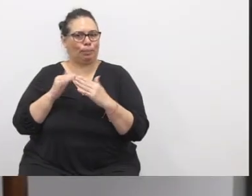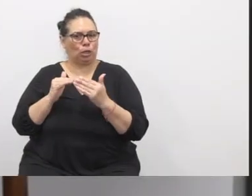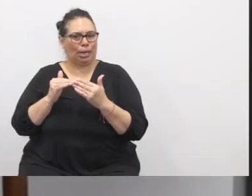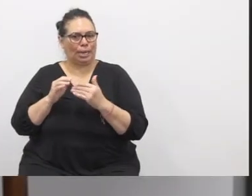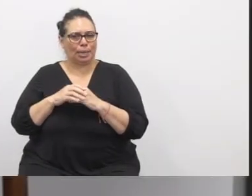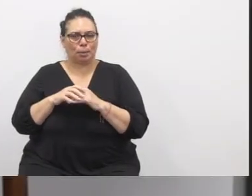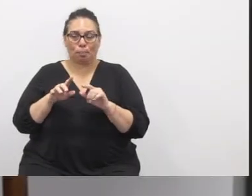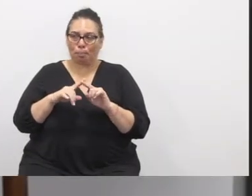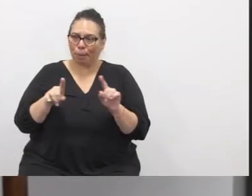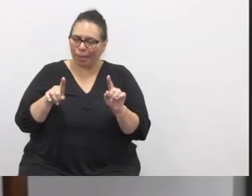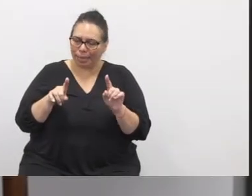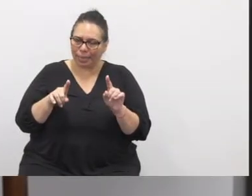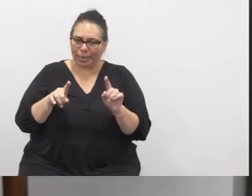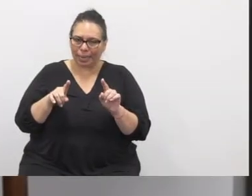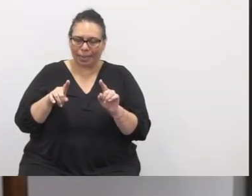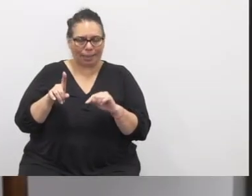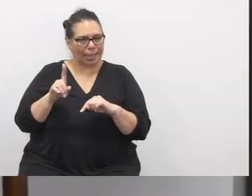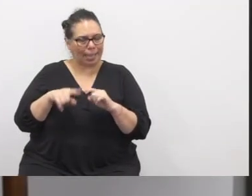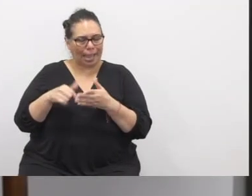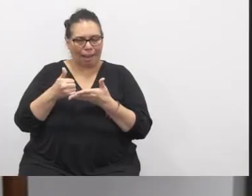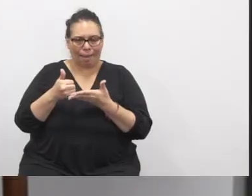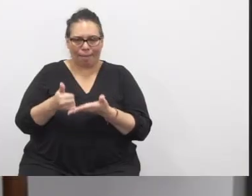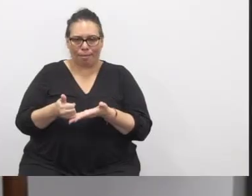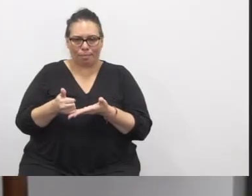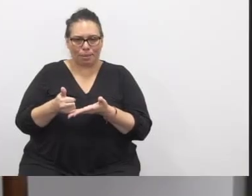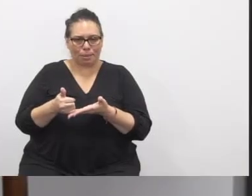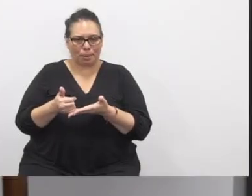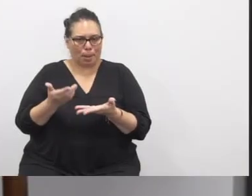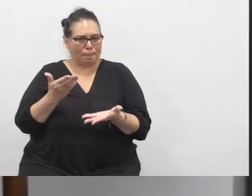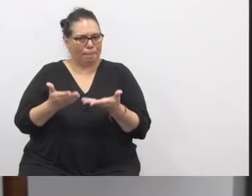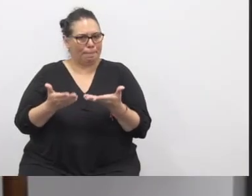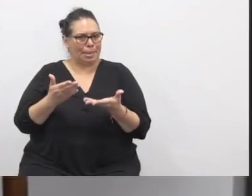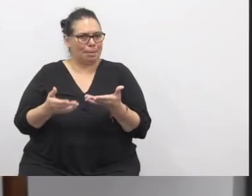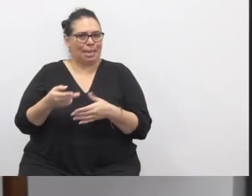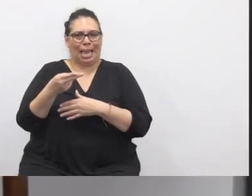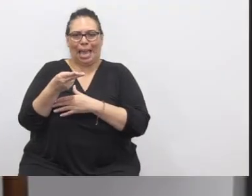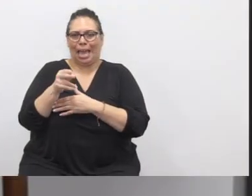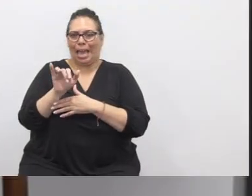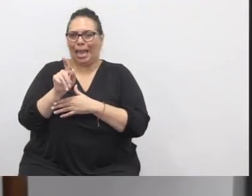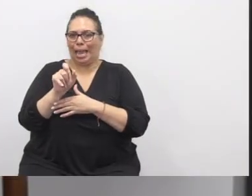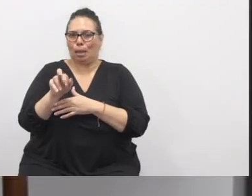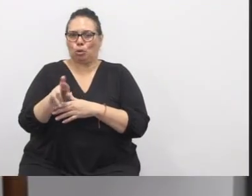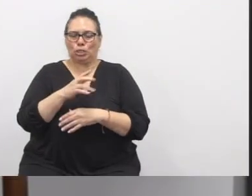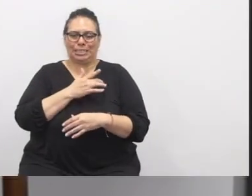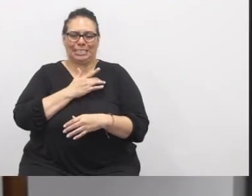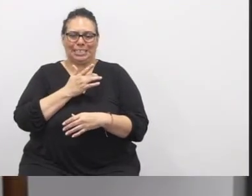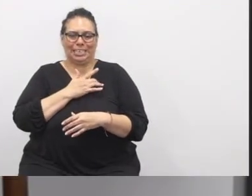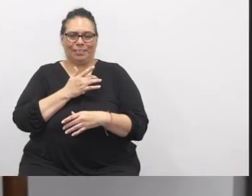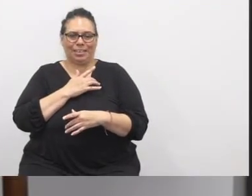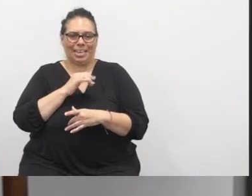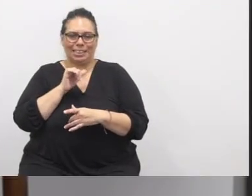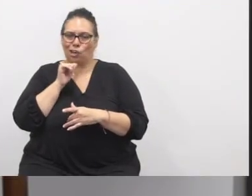But I can't help but be maybe even hypersensitive to those that aren't part of Long Beach, right?